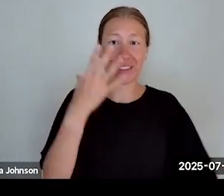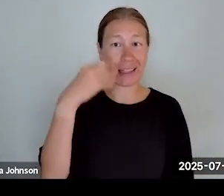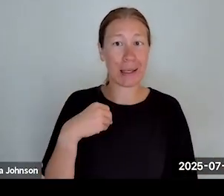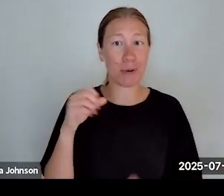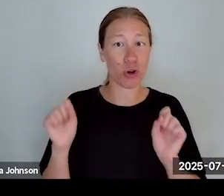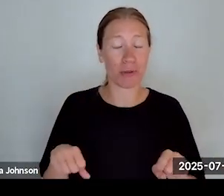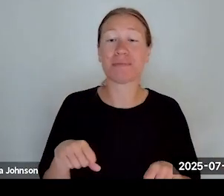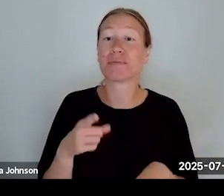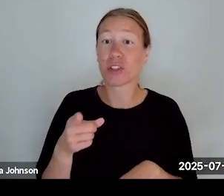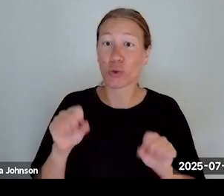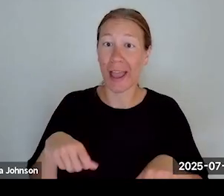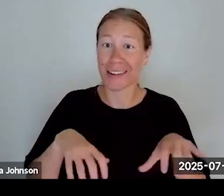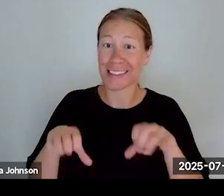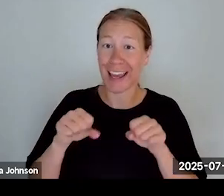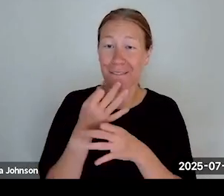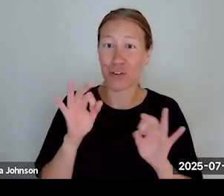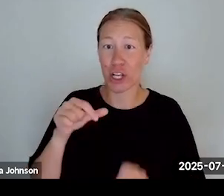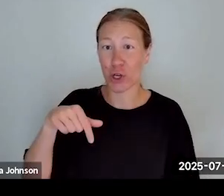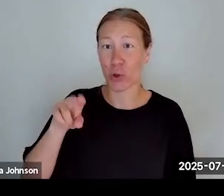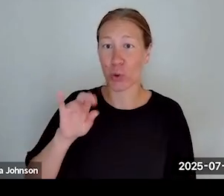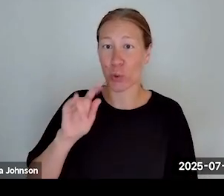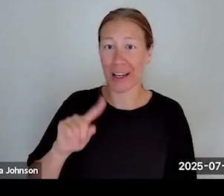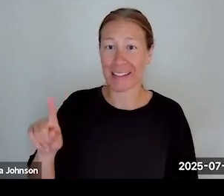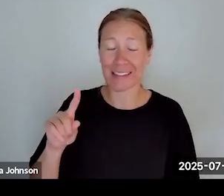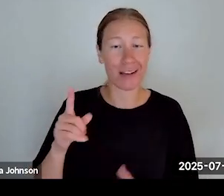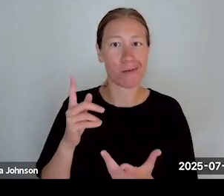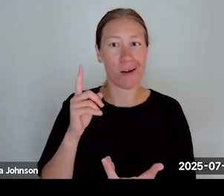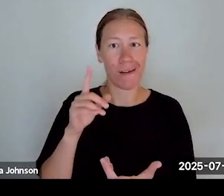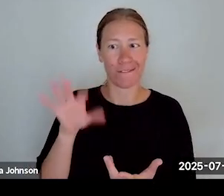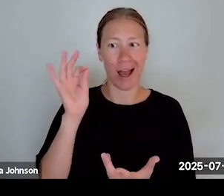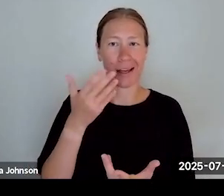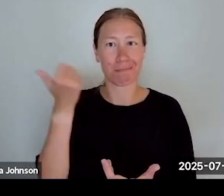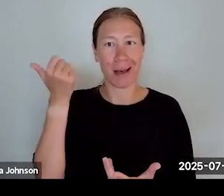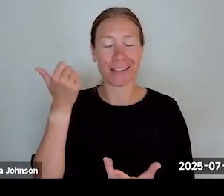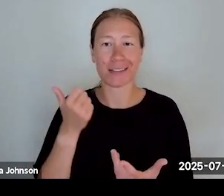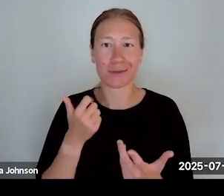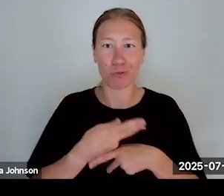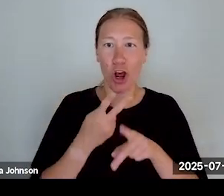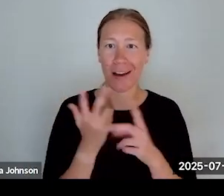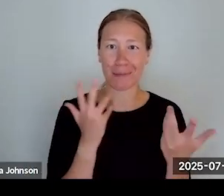to help users find the best product match for their needs, whether they're for focus, fun, or for sleep.